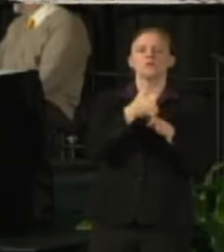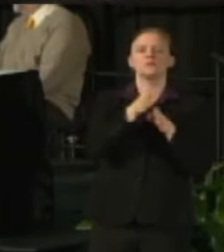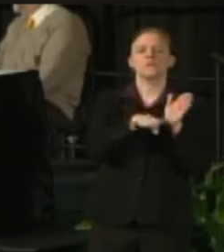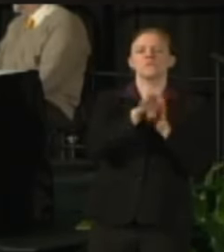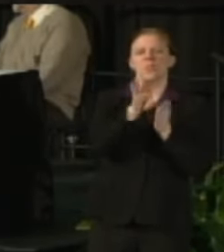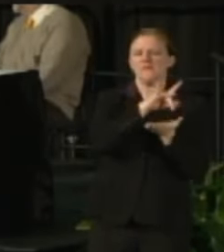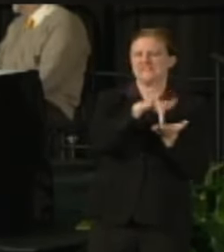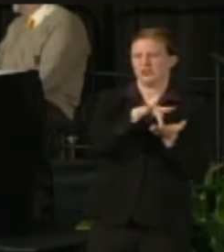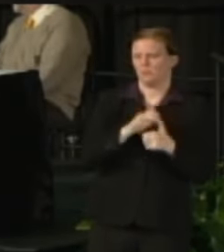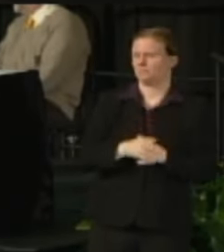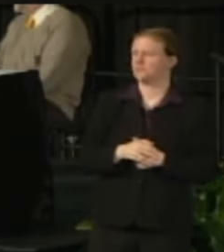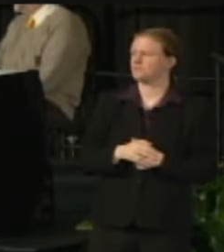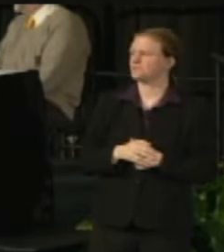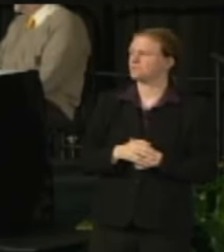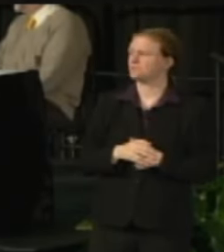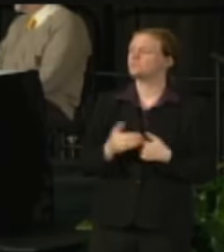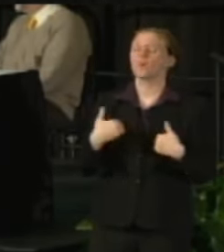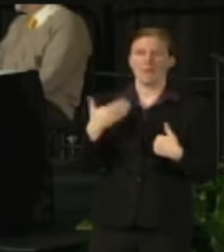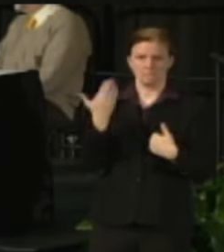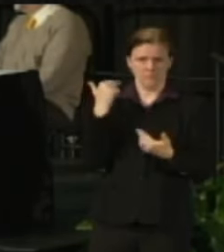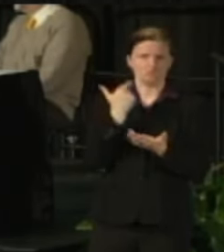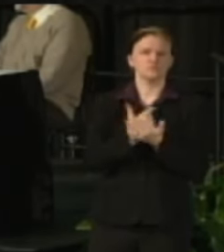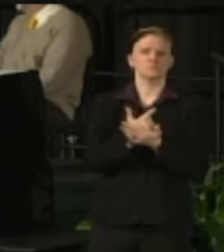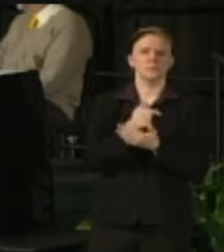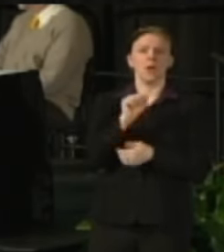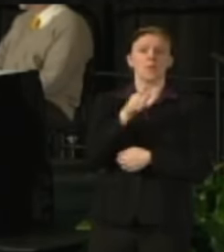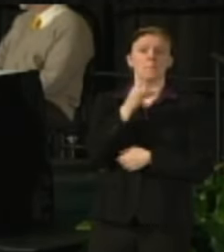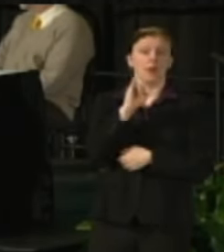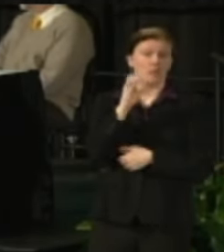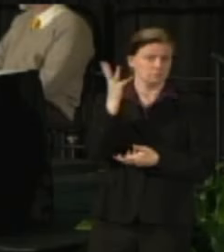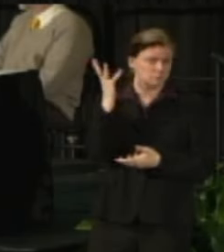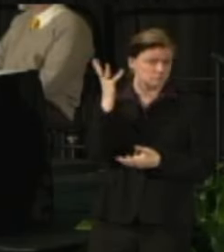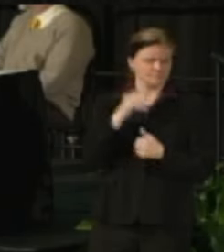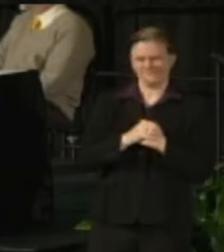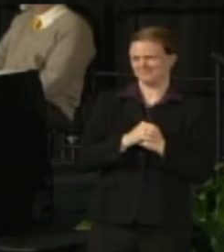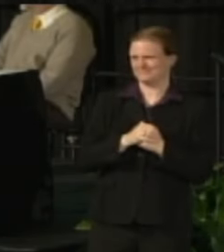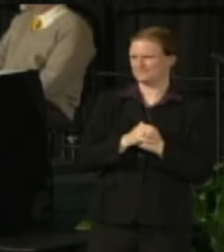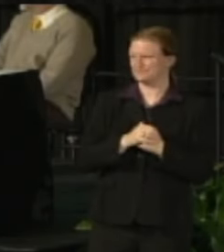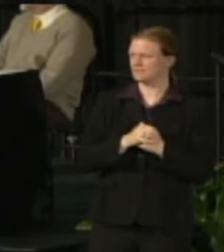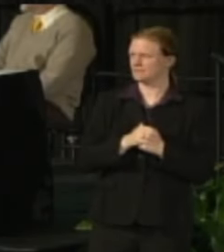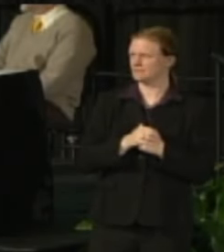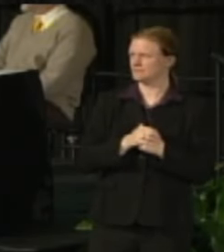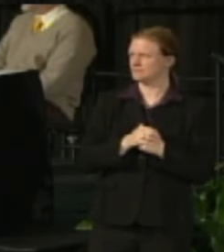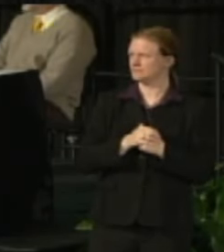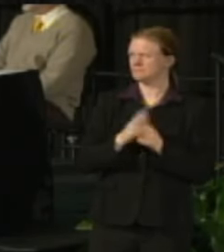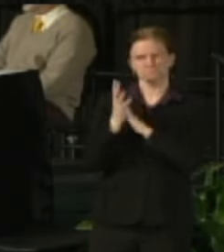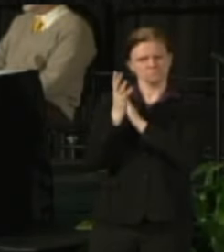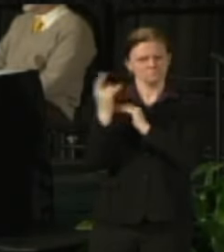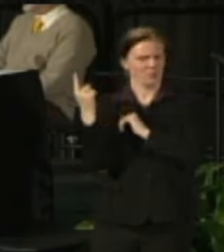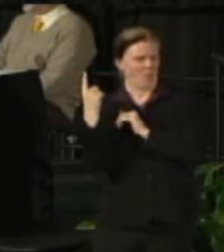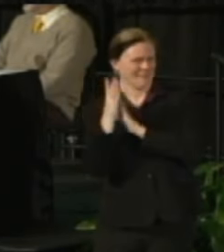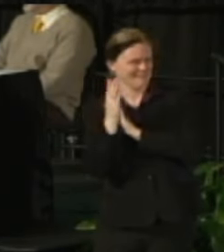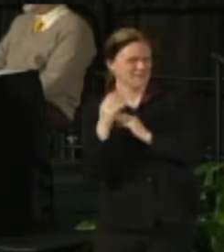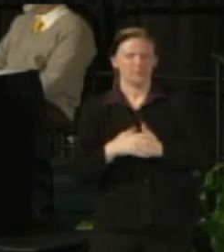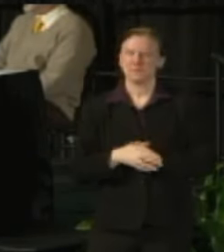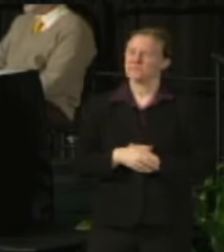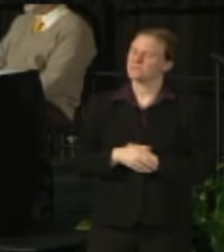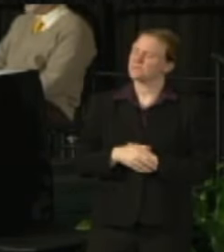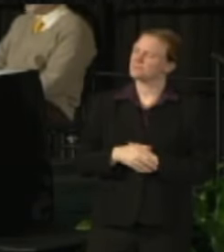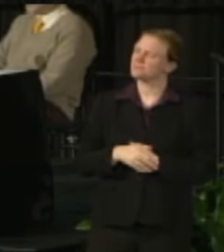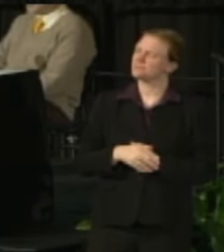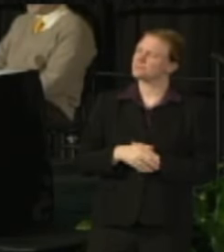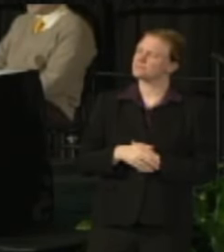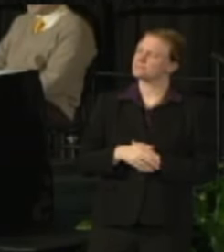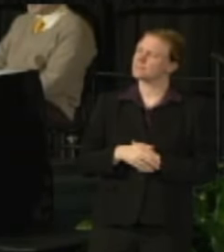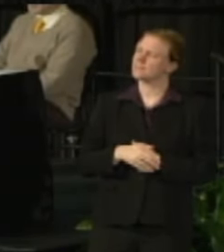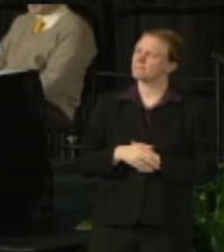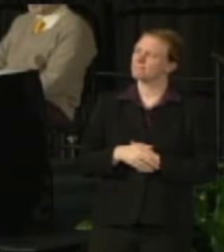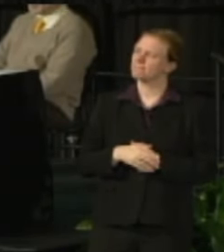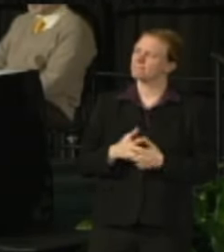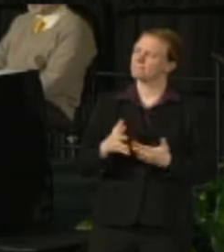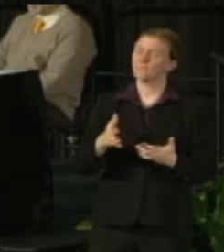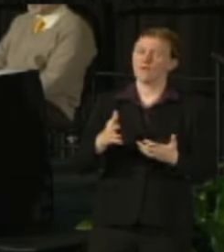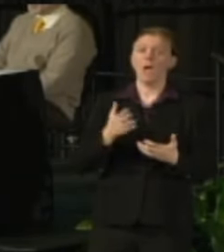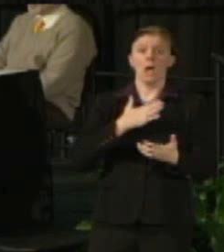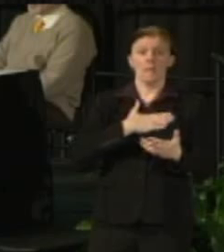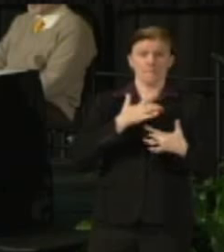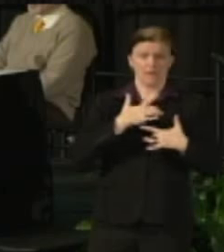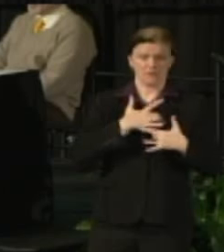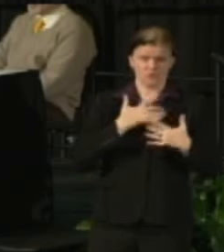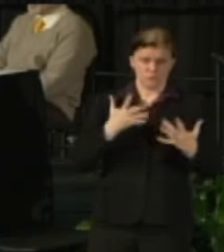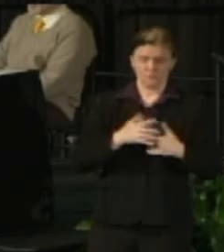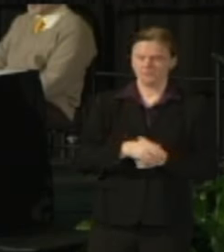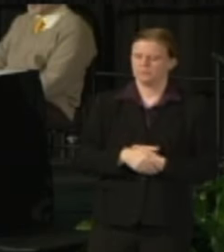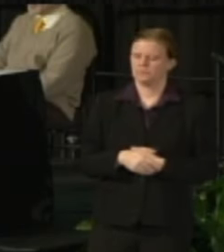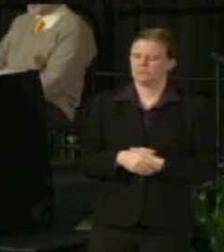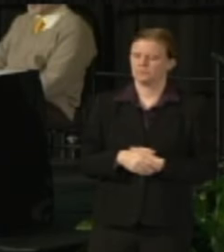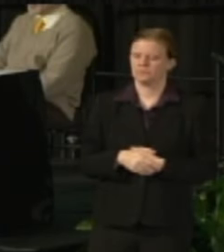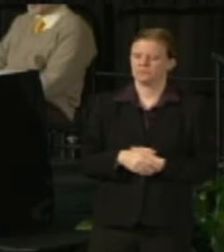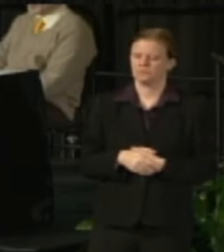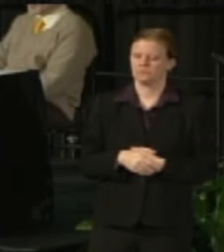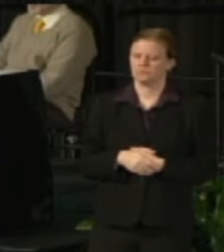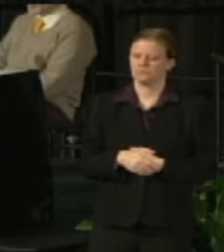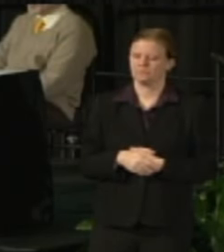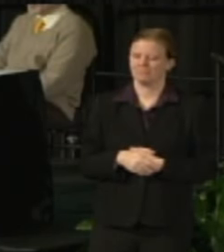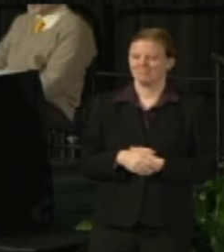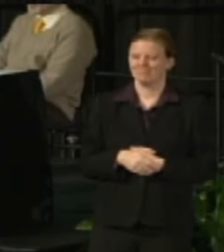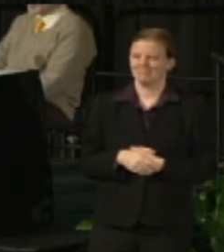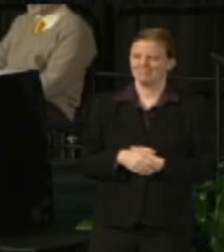I am an alum, woo-woo and the concern that I want to express is related to the near future.